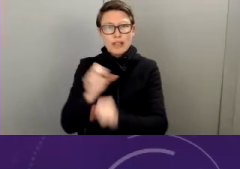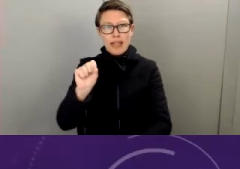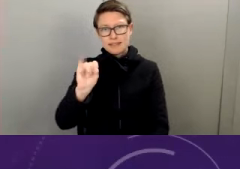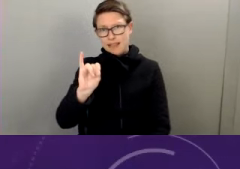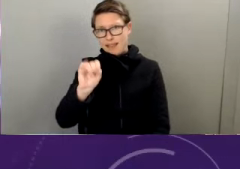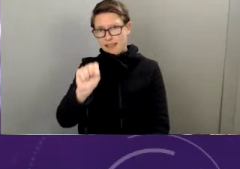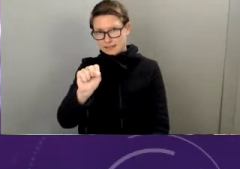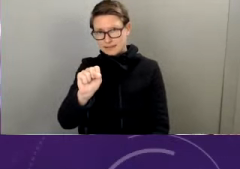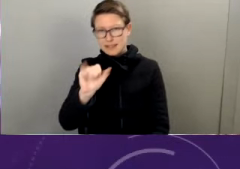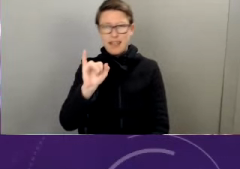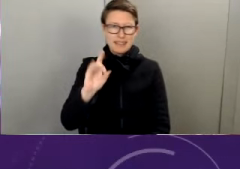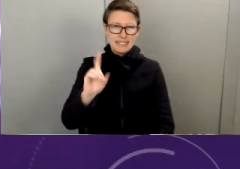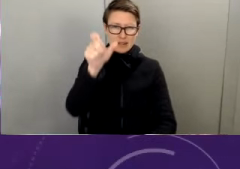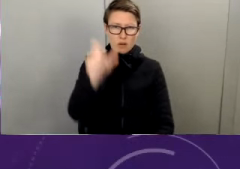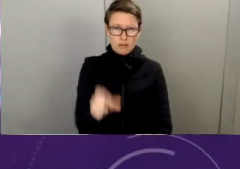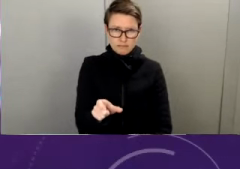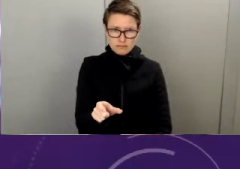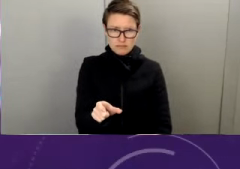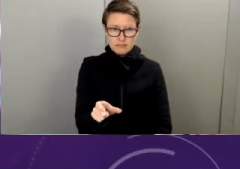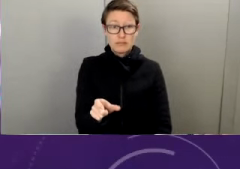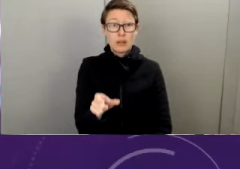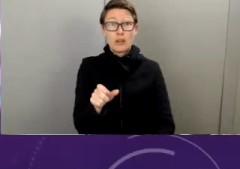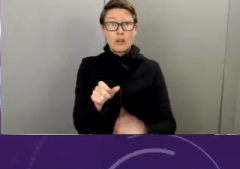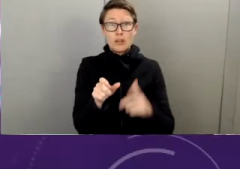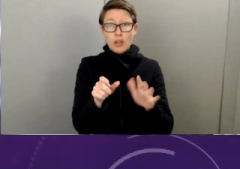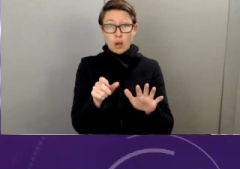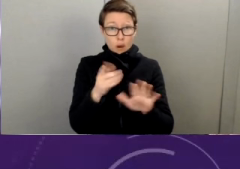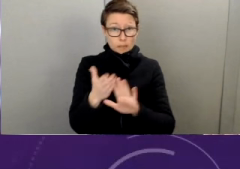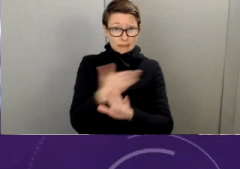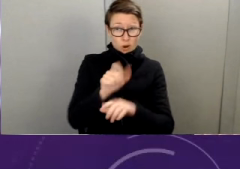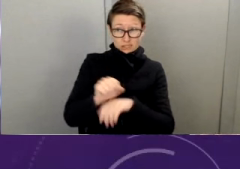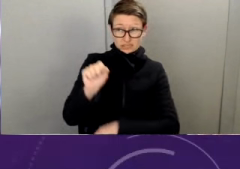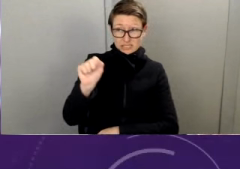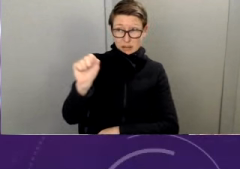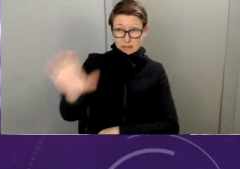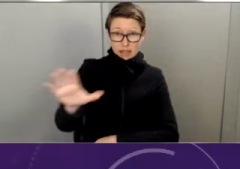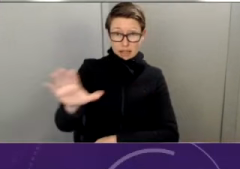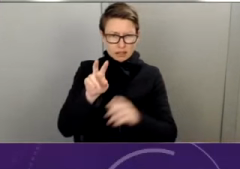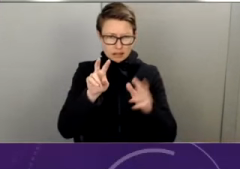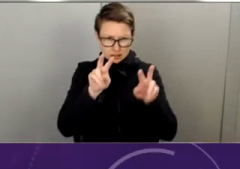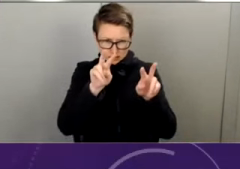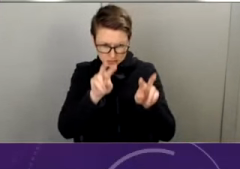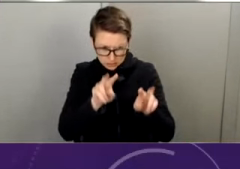and then before you submit everything, just verify that you kind of looked over everything and check your checklist here.